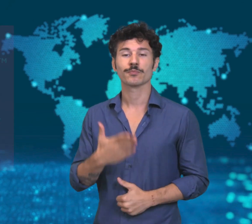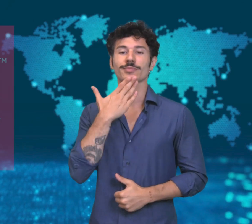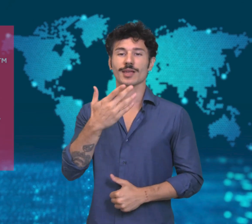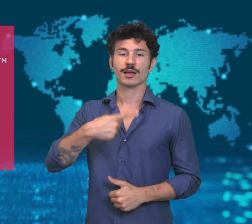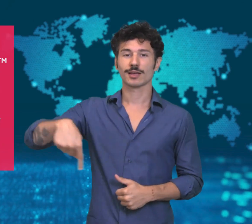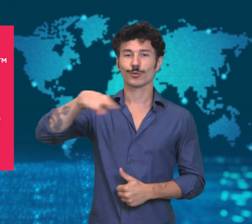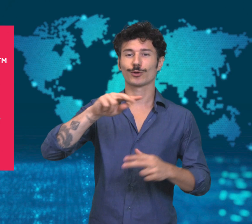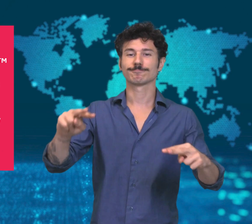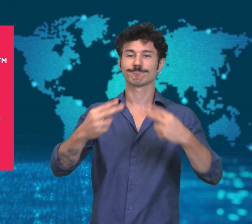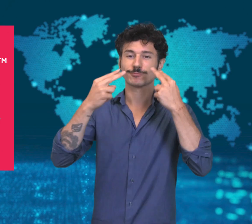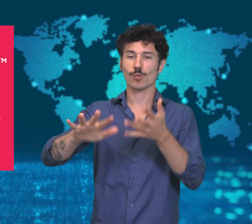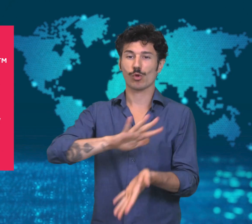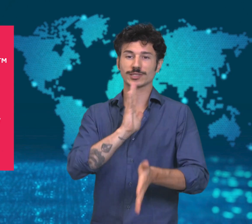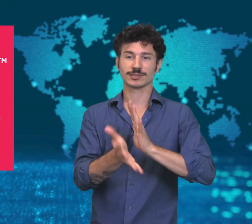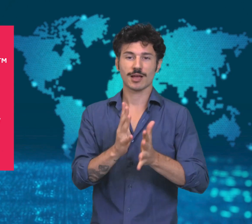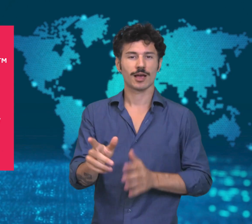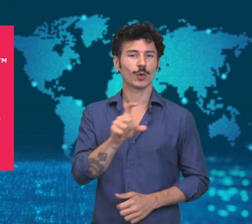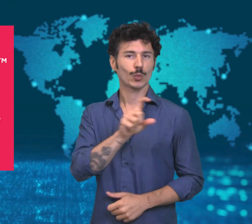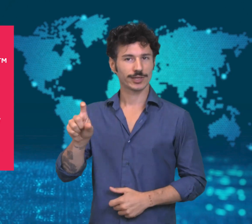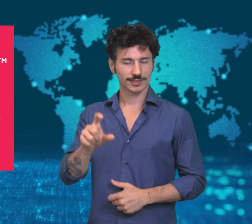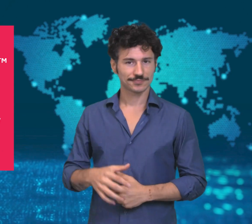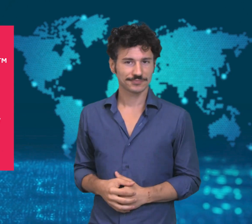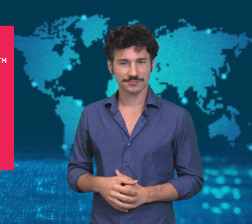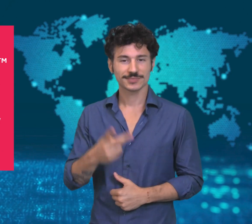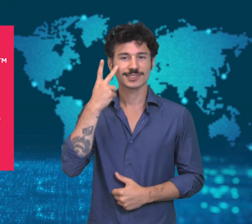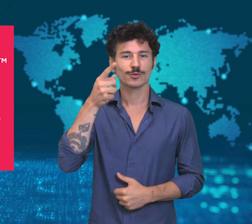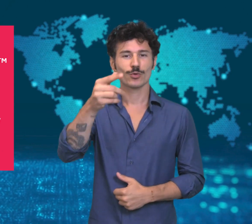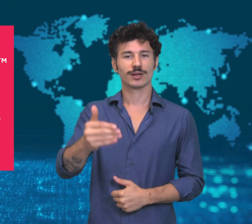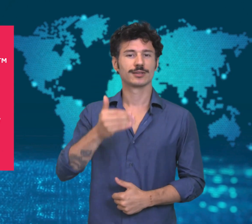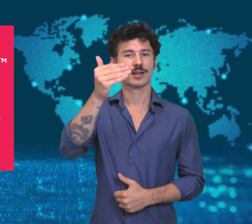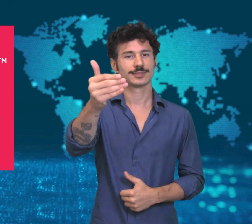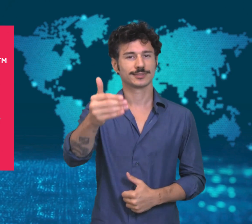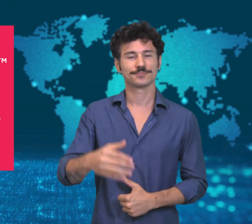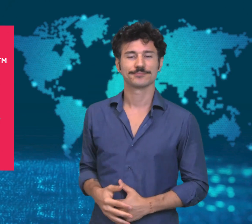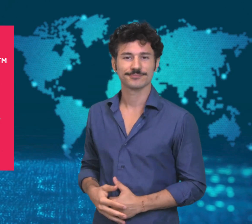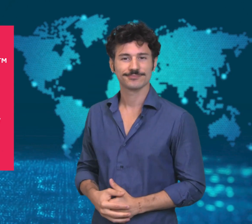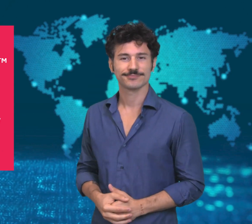Thank you for watching WorldSign Week and see you next time!